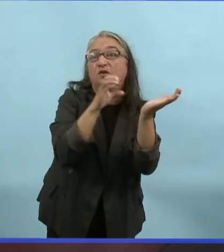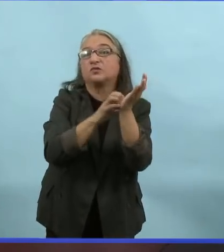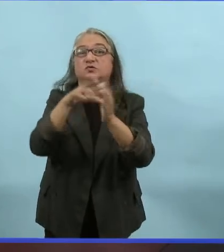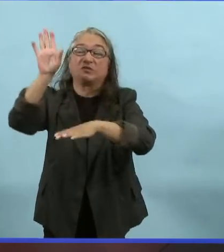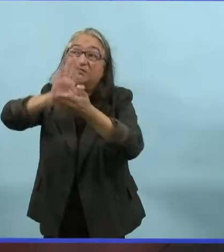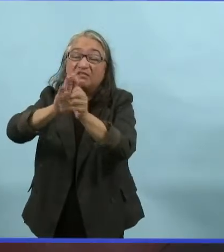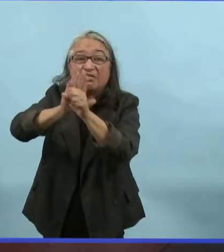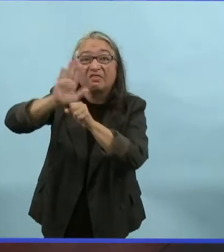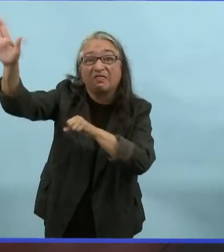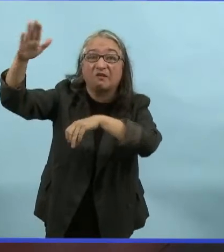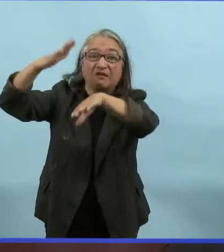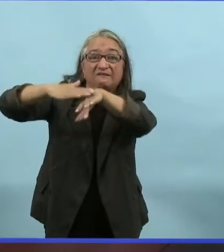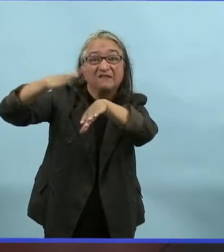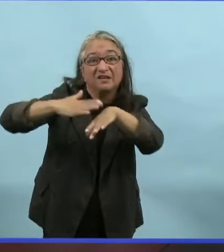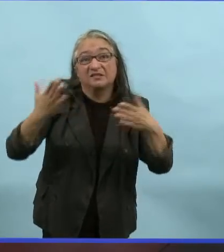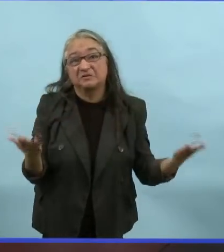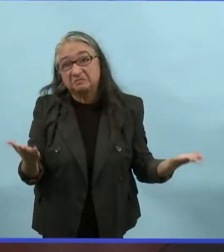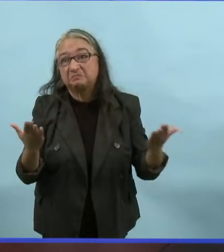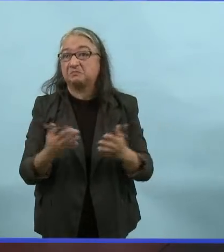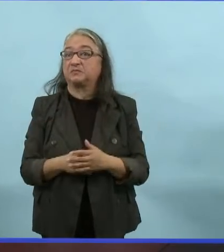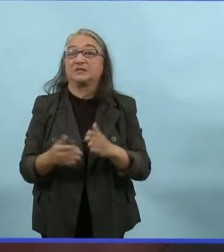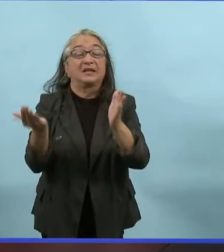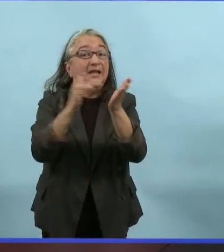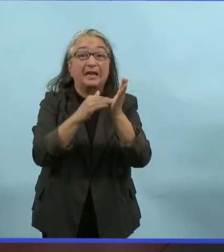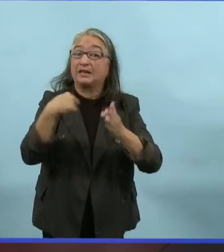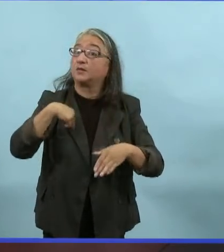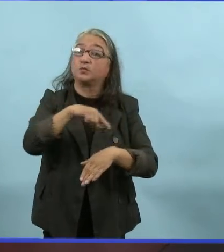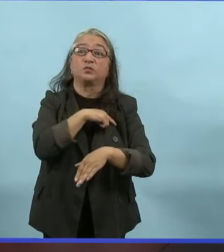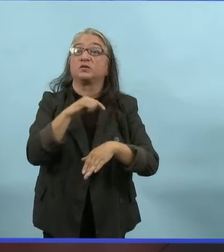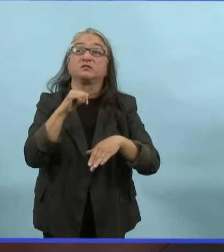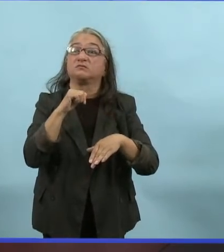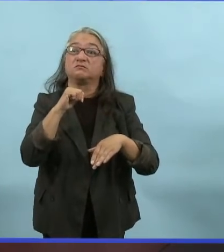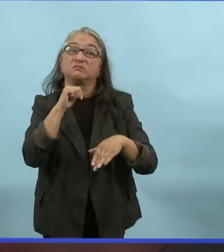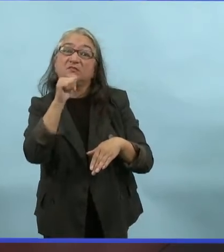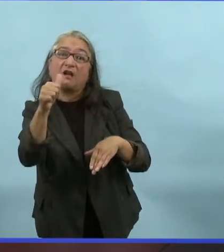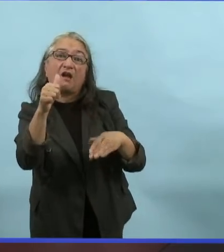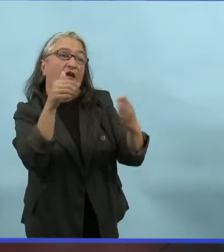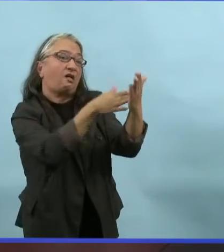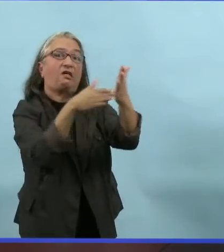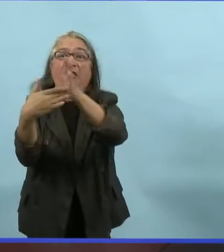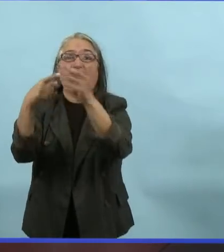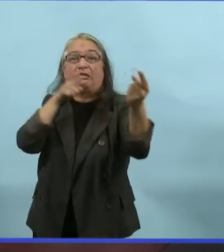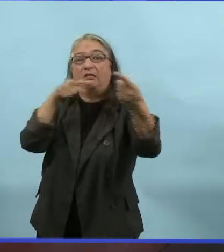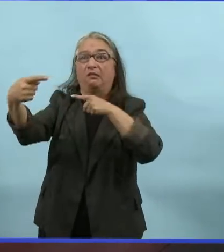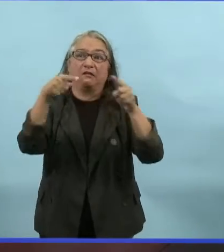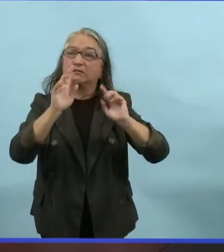putting Manitoba against Manitoban but we do want to show the the value of that vaccine